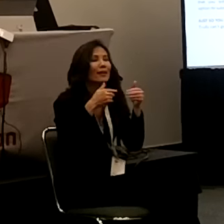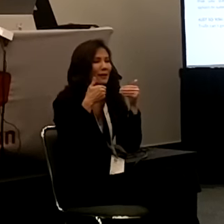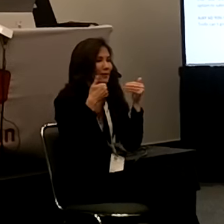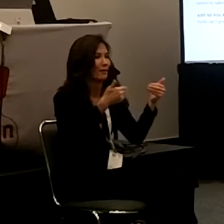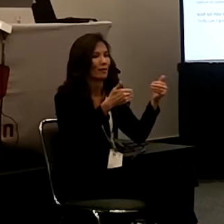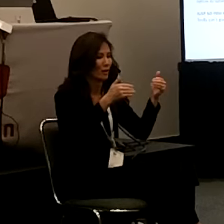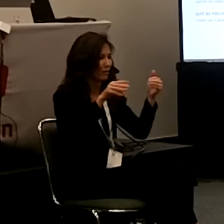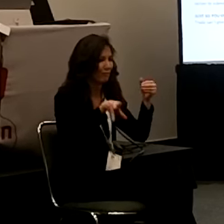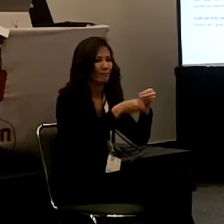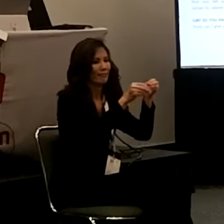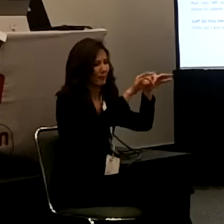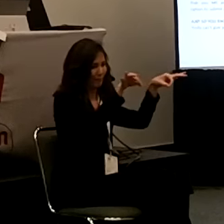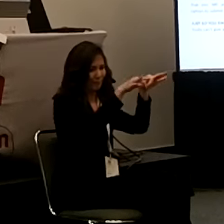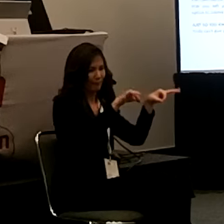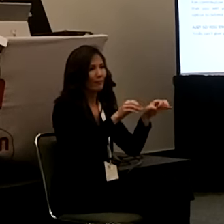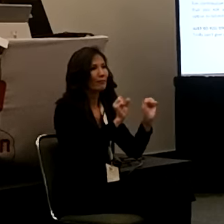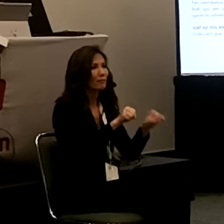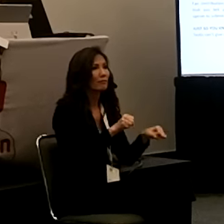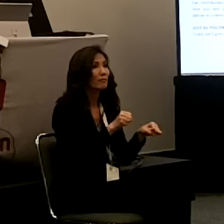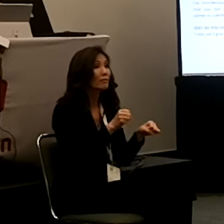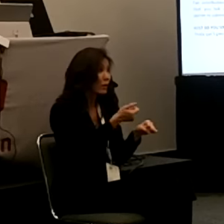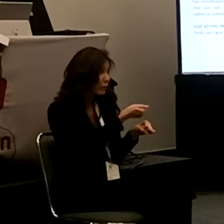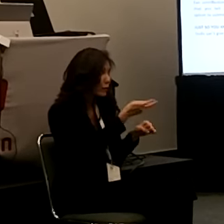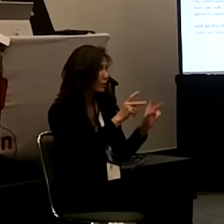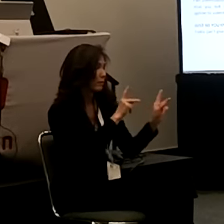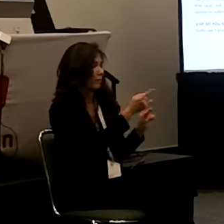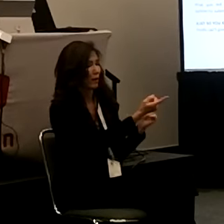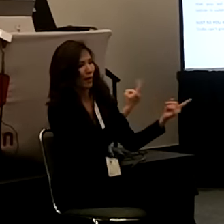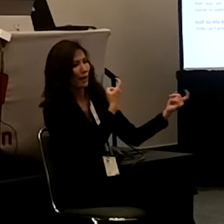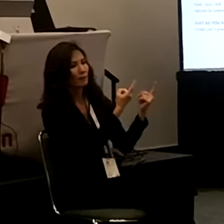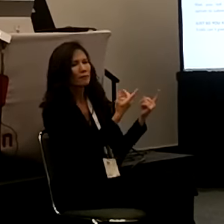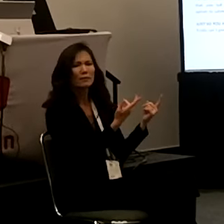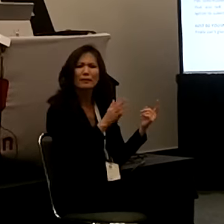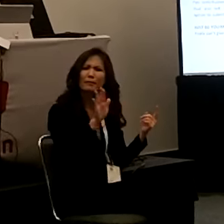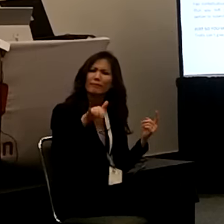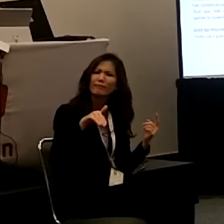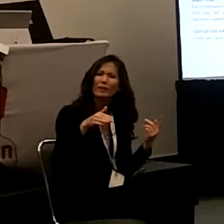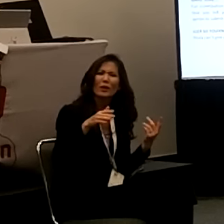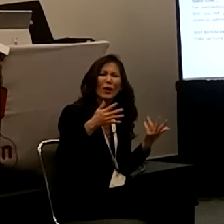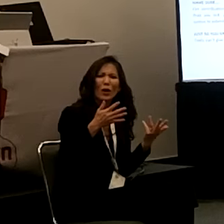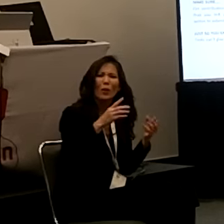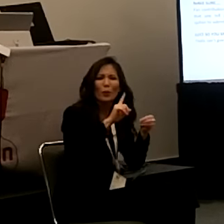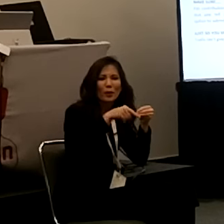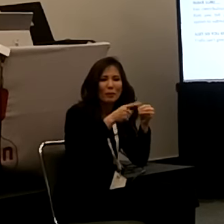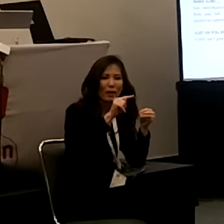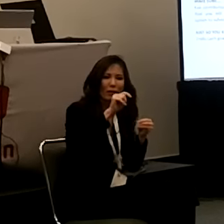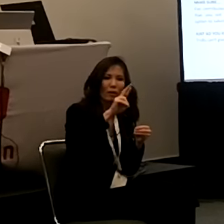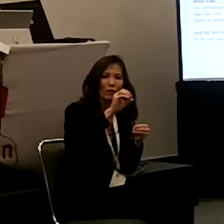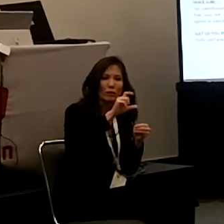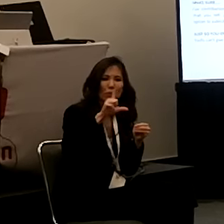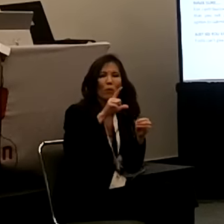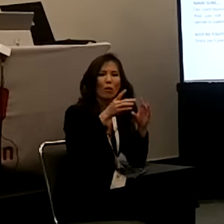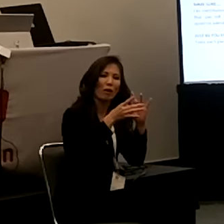Now, a couple of people have asked me, "Well, what about troll comments? "I worry about people maybe adding slurs